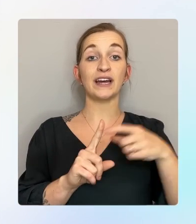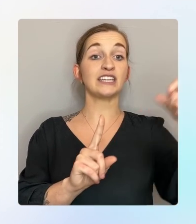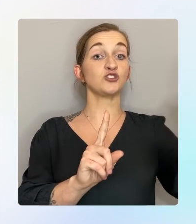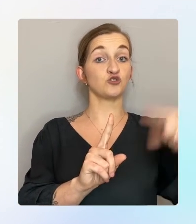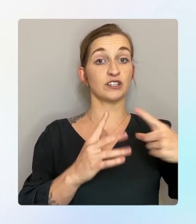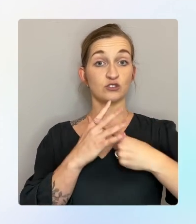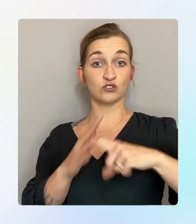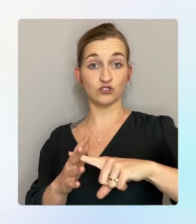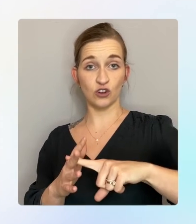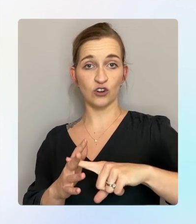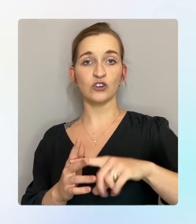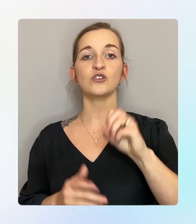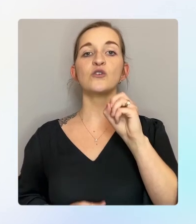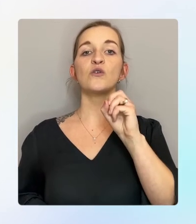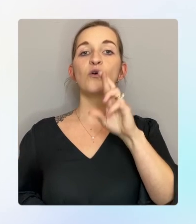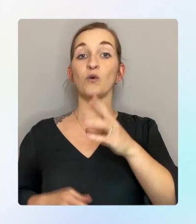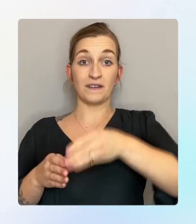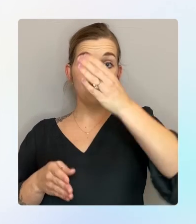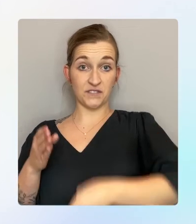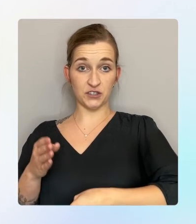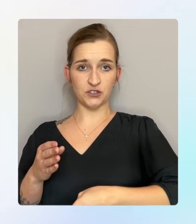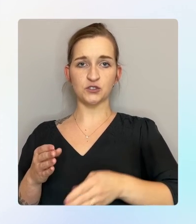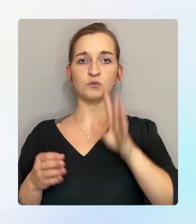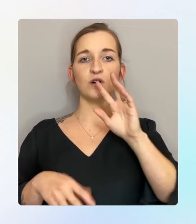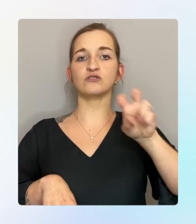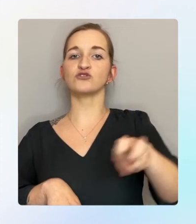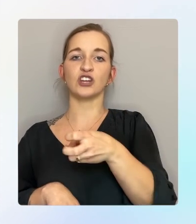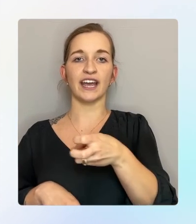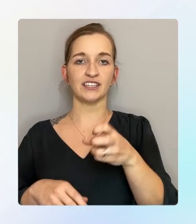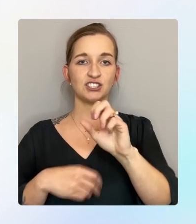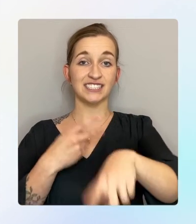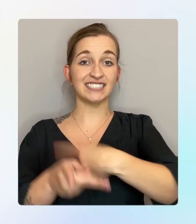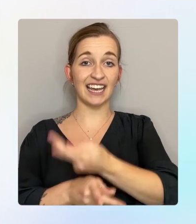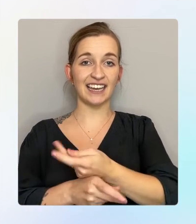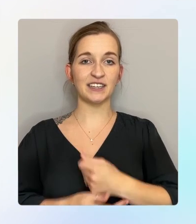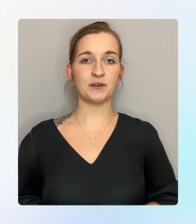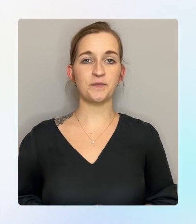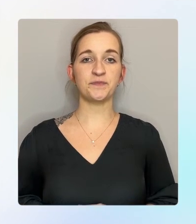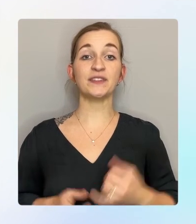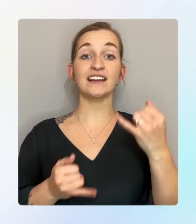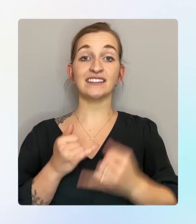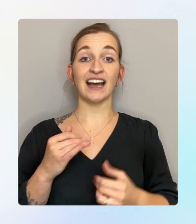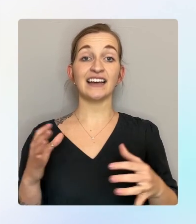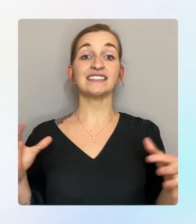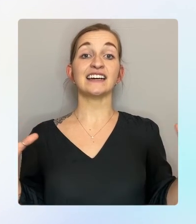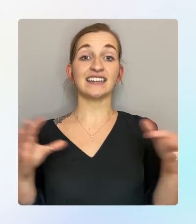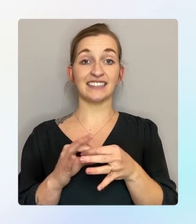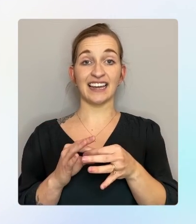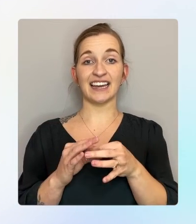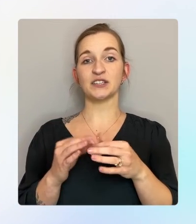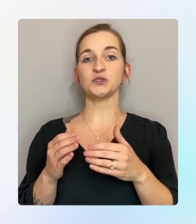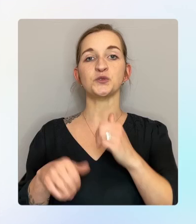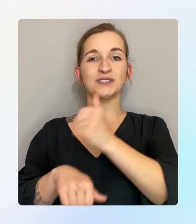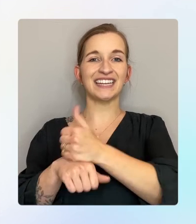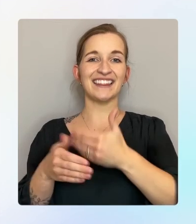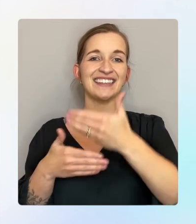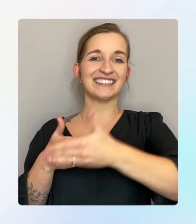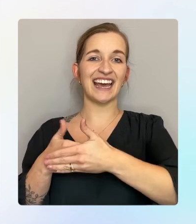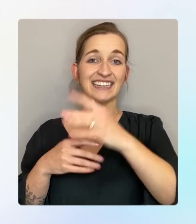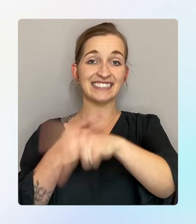Hence, we use a "Pulse-merge" patch. Last, we connect the "Activate" input to set the next state to "active," 1,